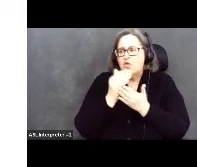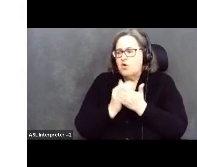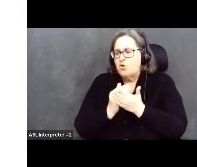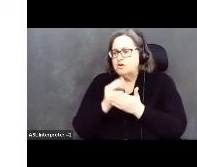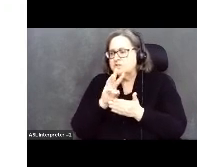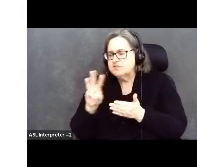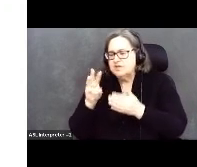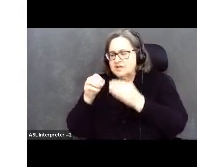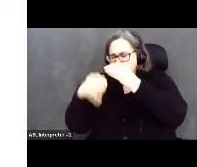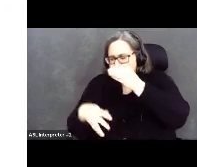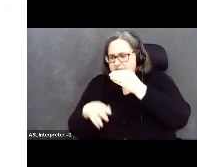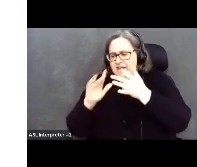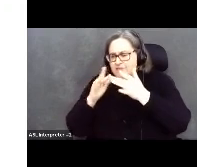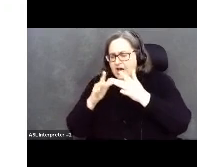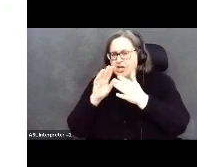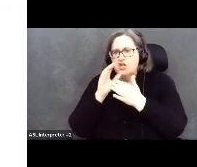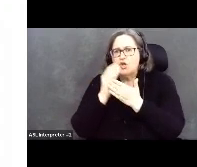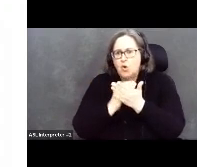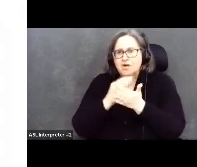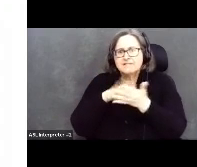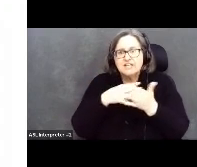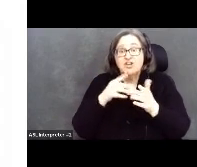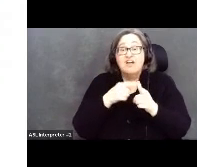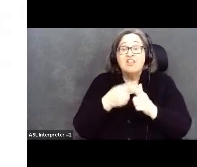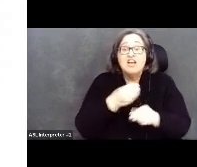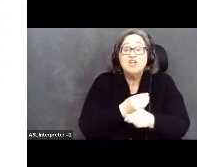drop box, the online course schedule an Zoom for group projects.